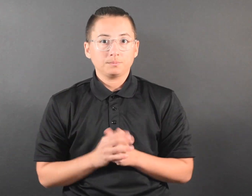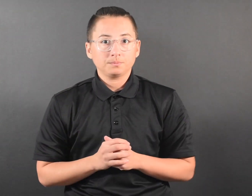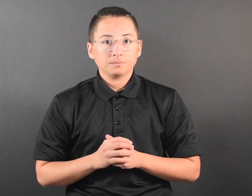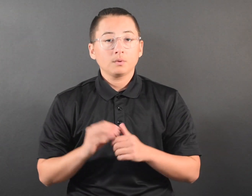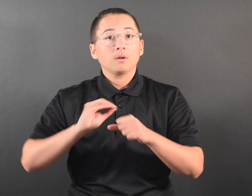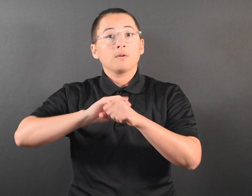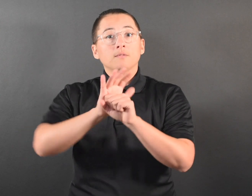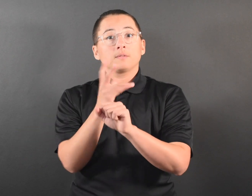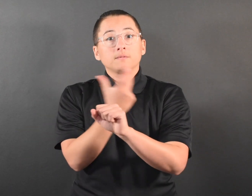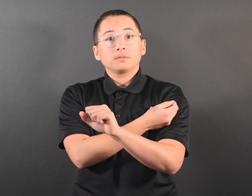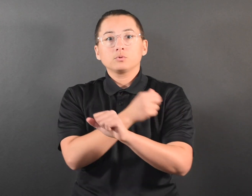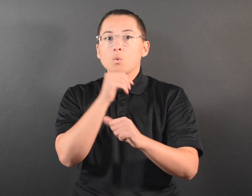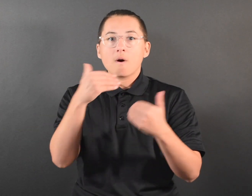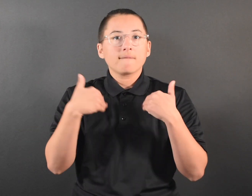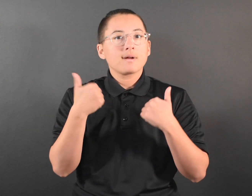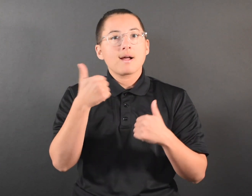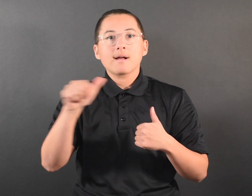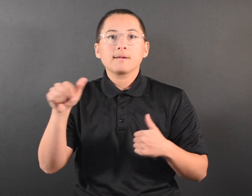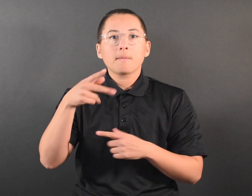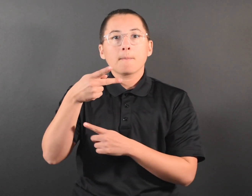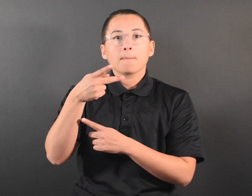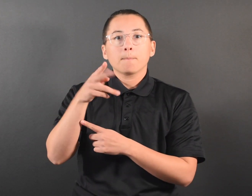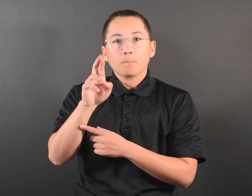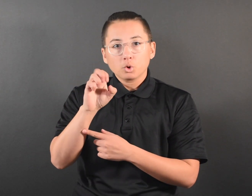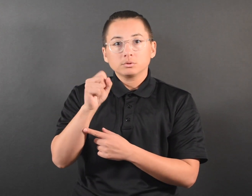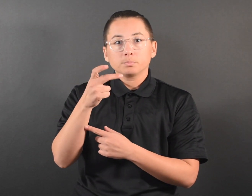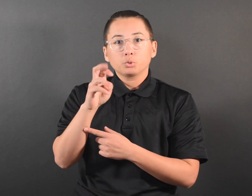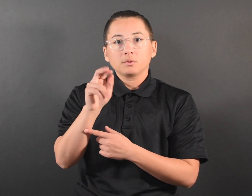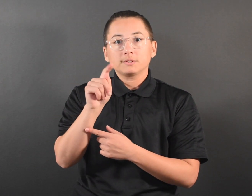COVID-19 vaccines do not have preservatives, eggs, or pork products.